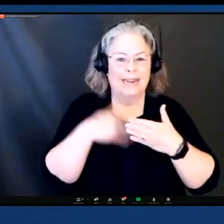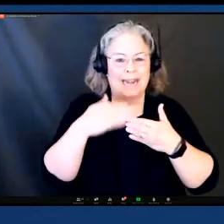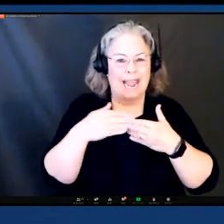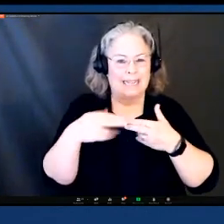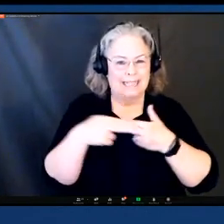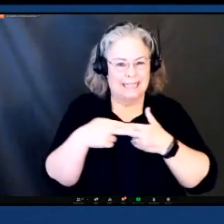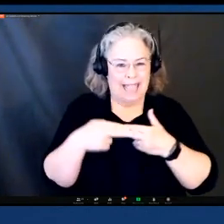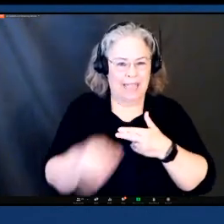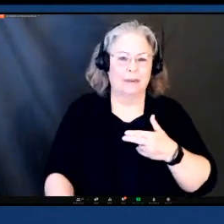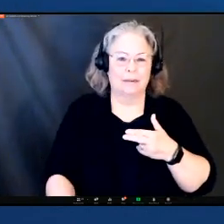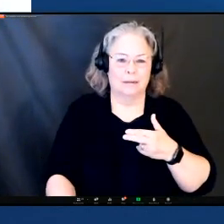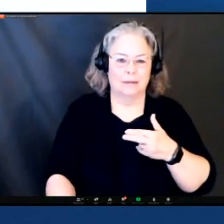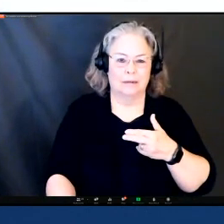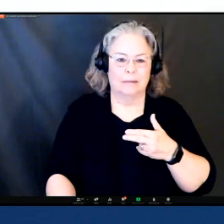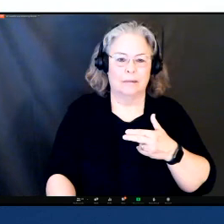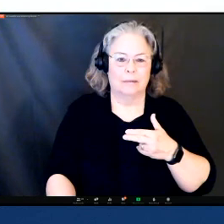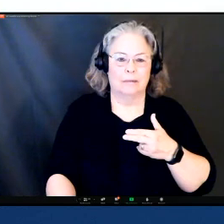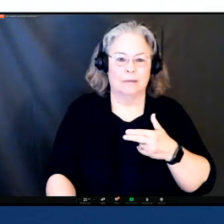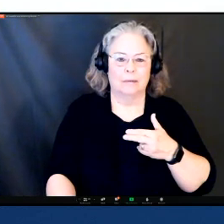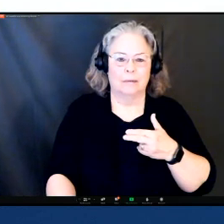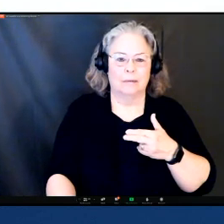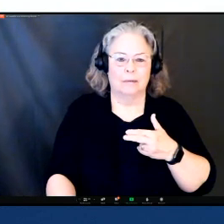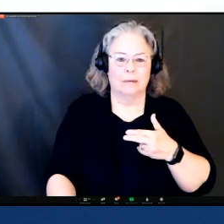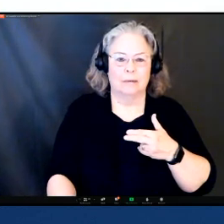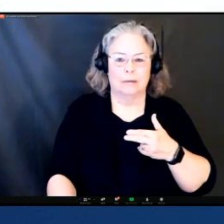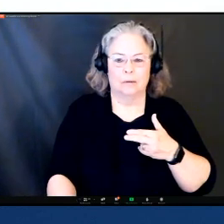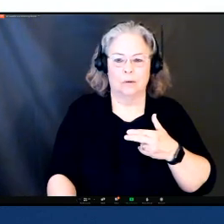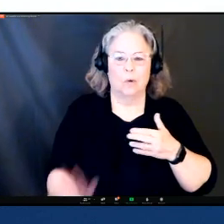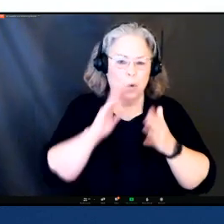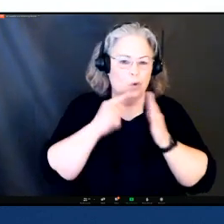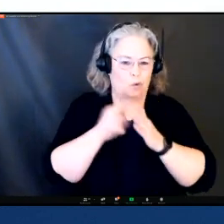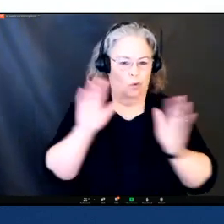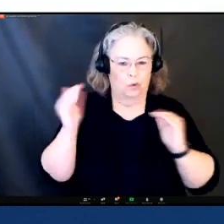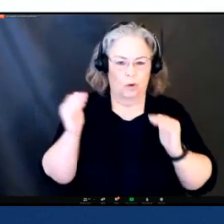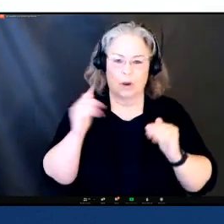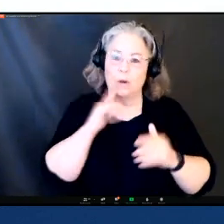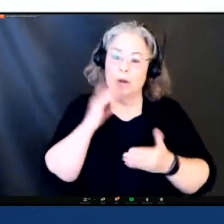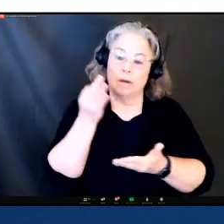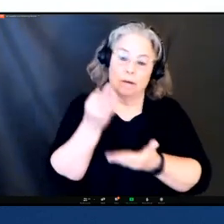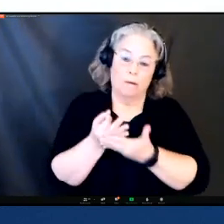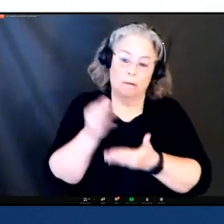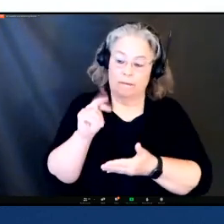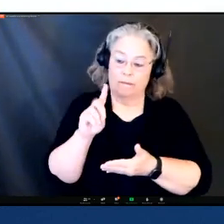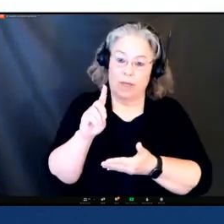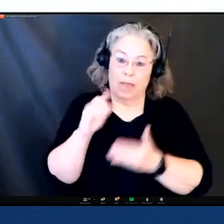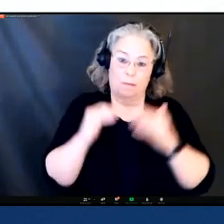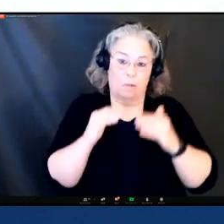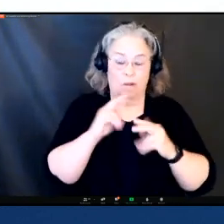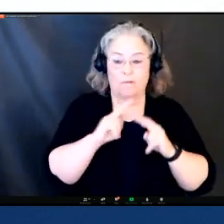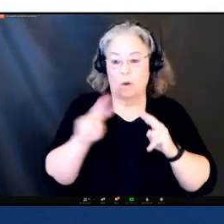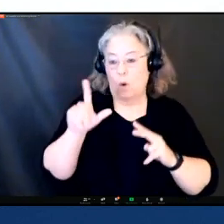It will it will show that comparison for us. So our fine balance is actually quite low compared to other counties in California